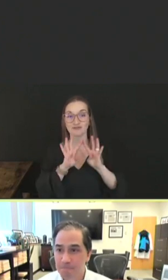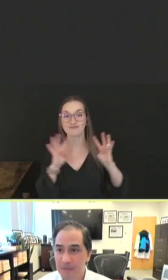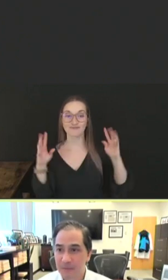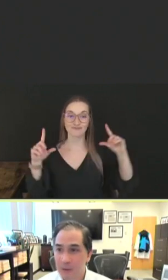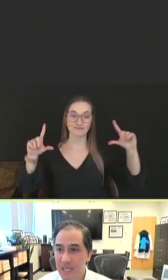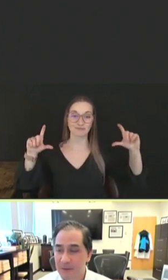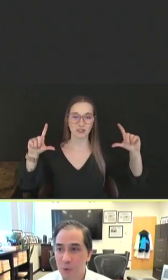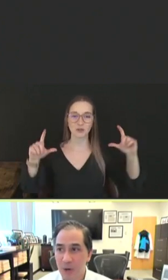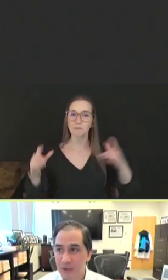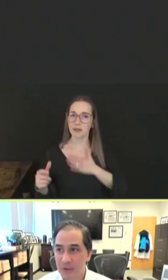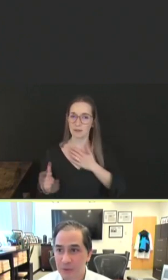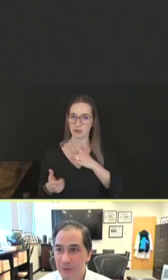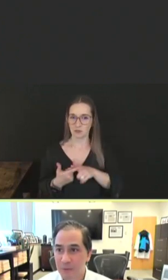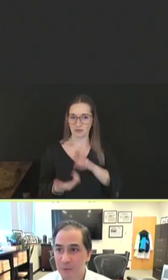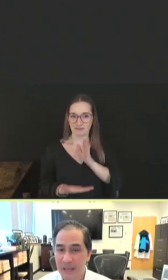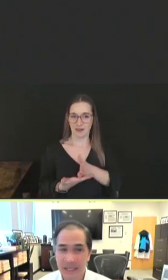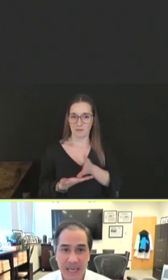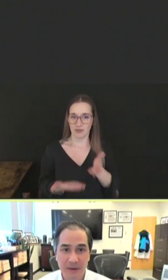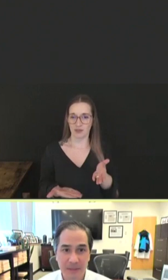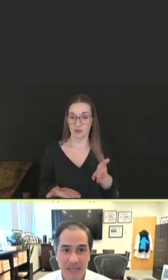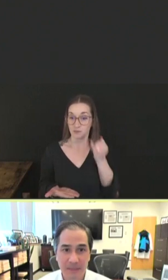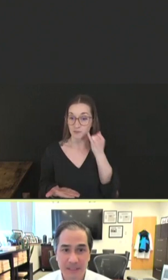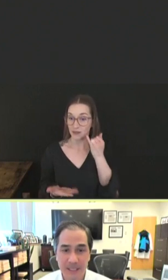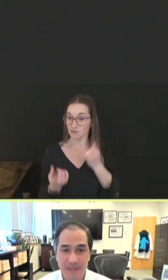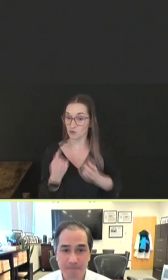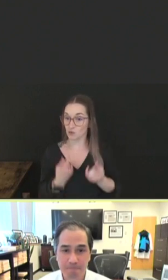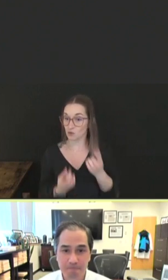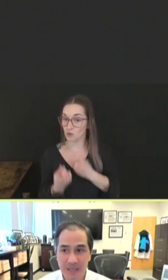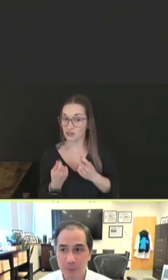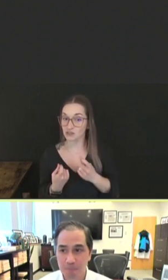if there is time for questions, or if the format allows, I'll be happy to take them. Thank you.